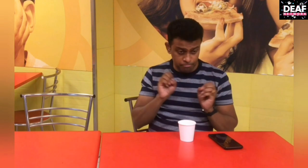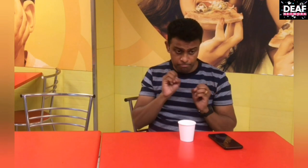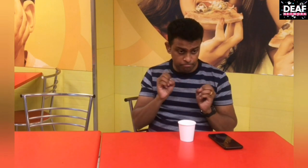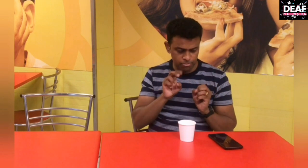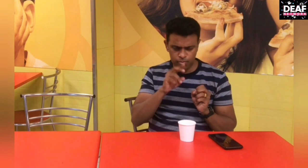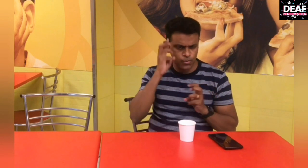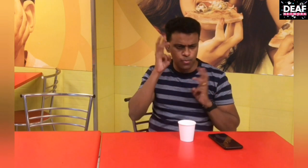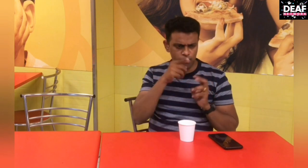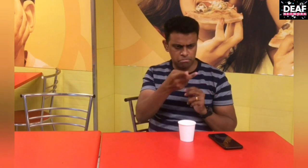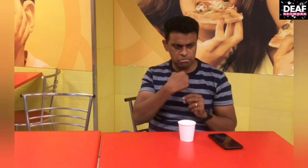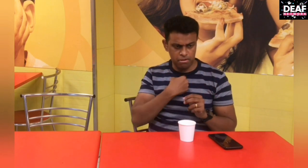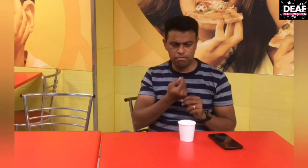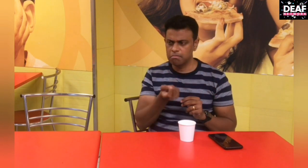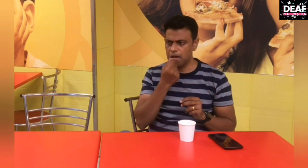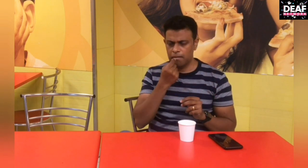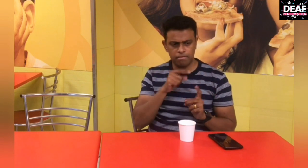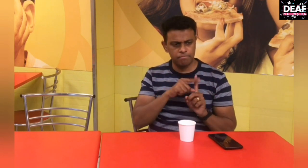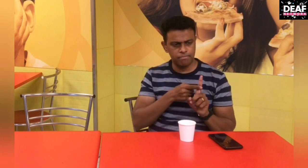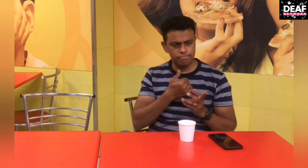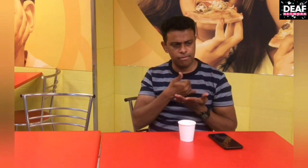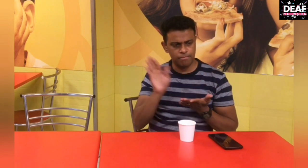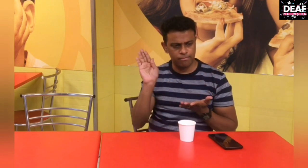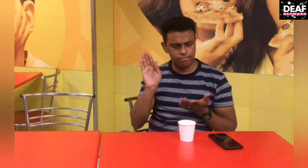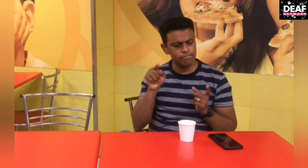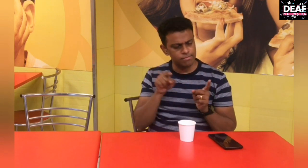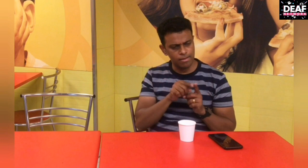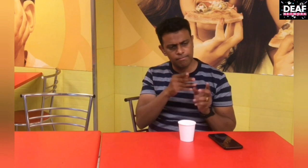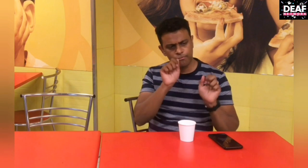If no condom, dont worry. Take pills to abort